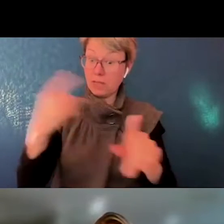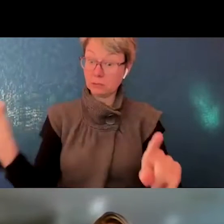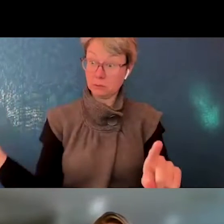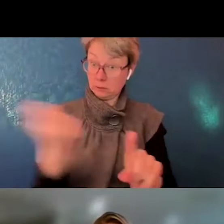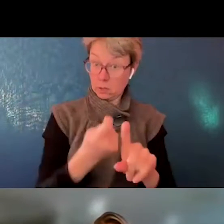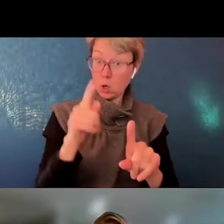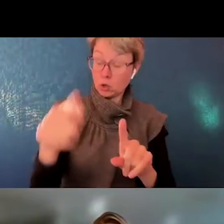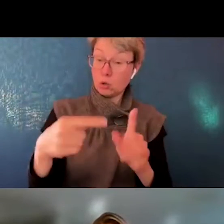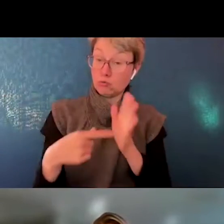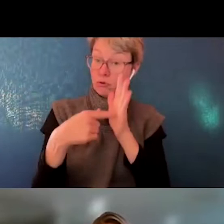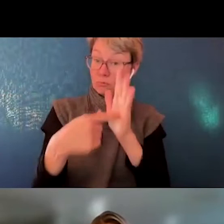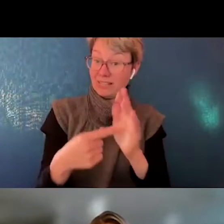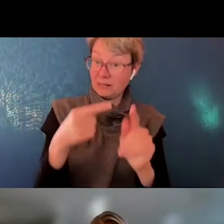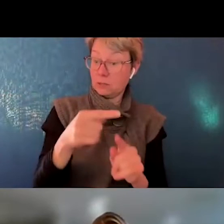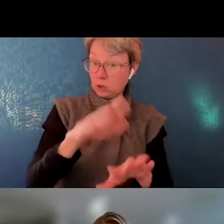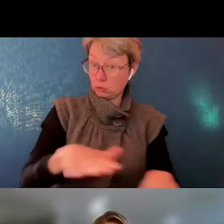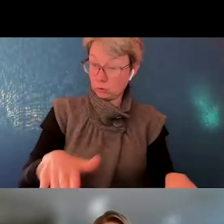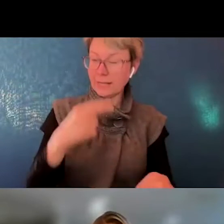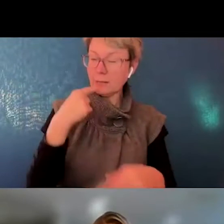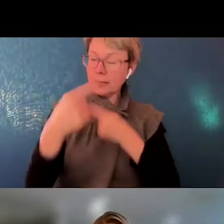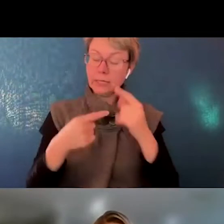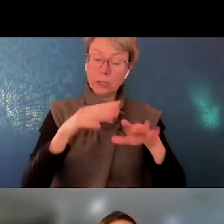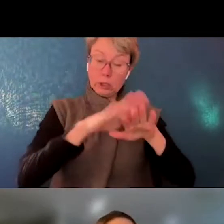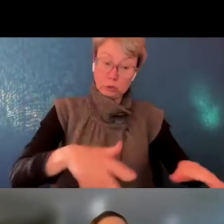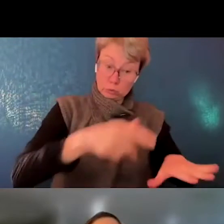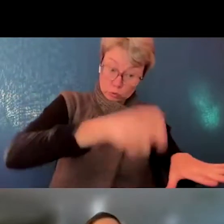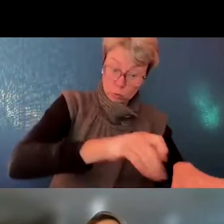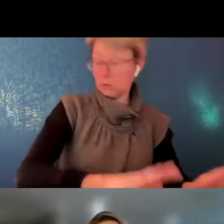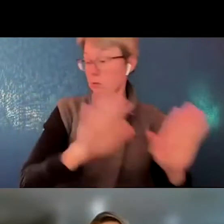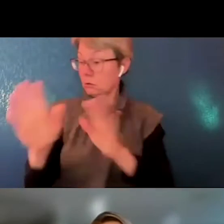what the difference is between the children's court and other courts in New South Wales